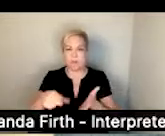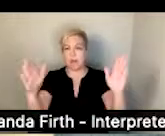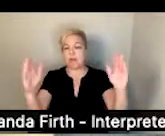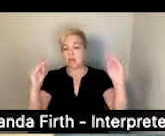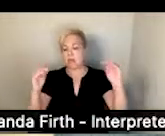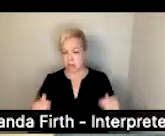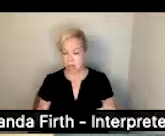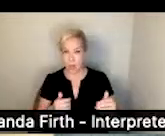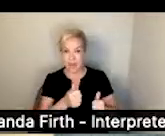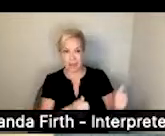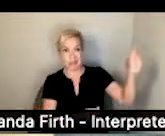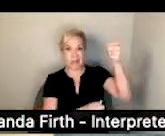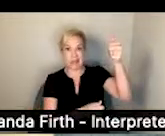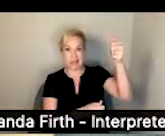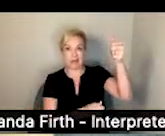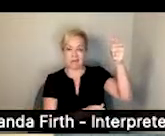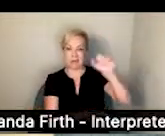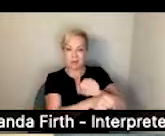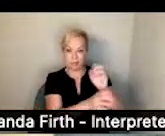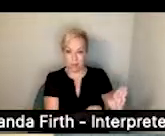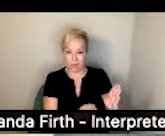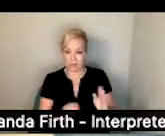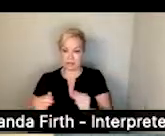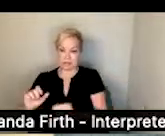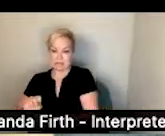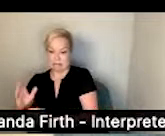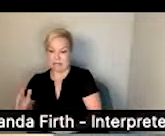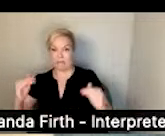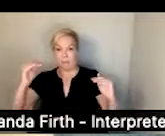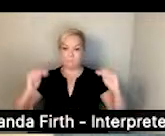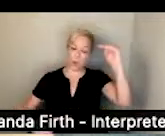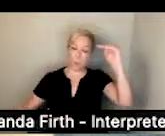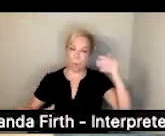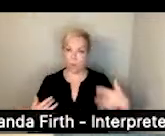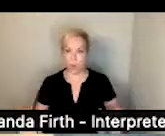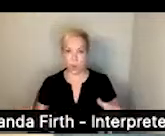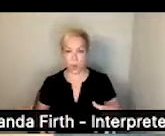executive and low-level salaries, a culture of disposability that resulted in massive turnover,